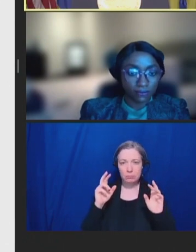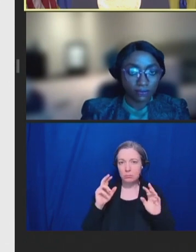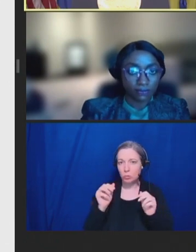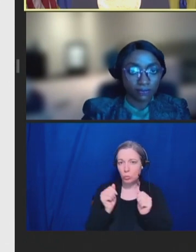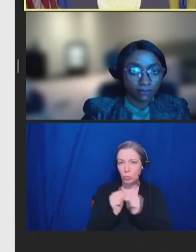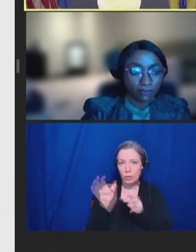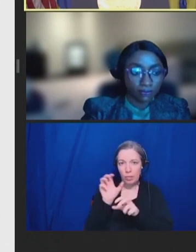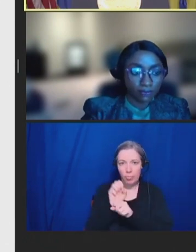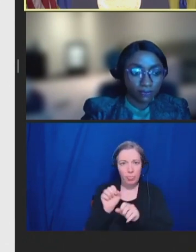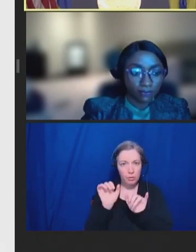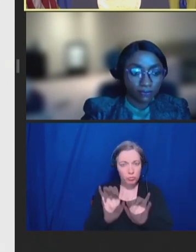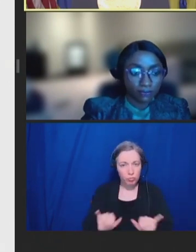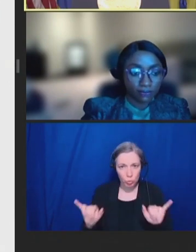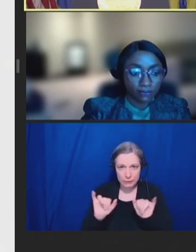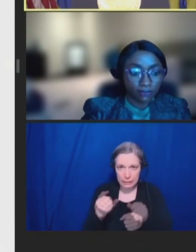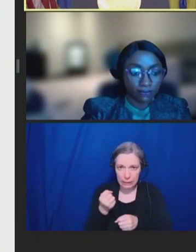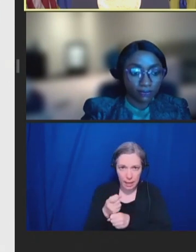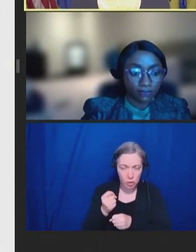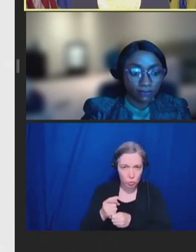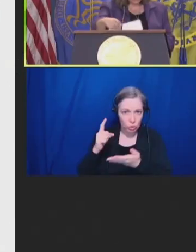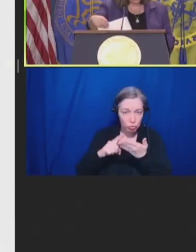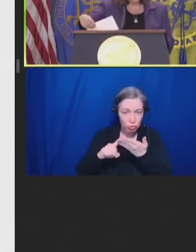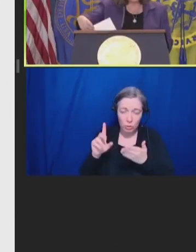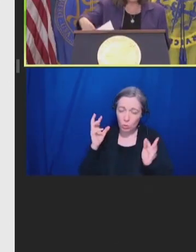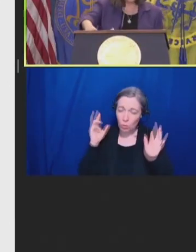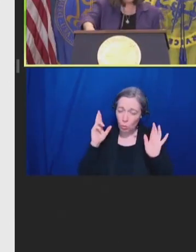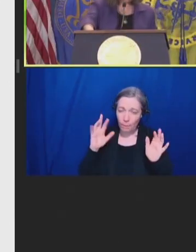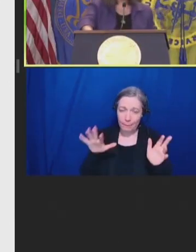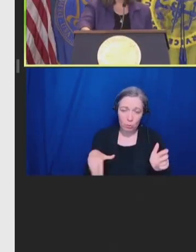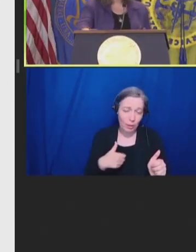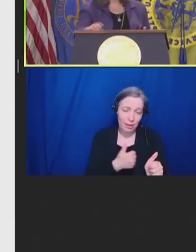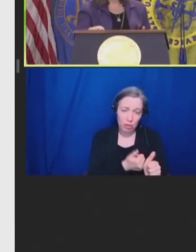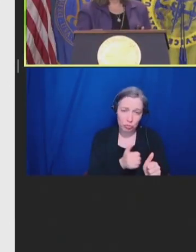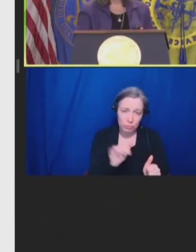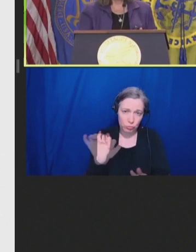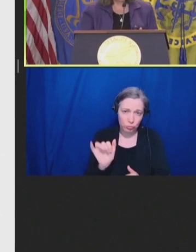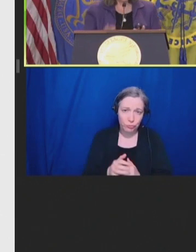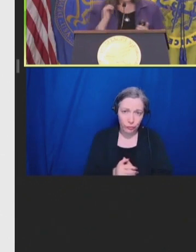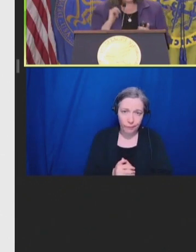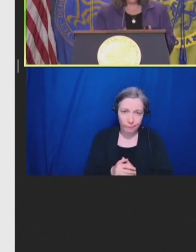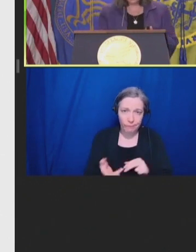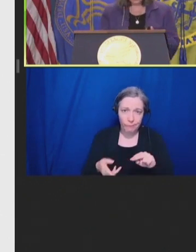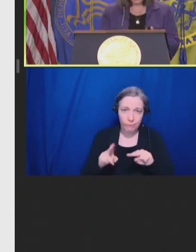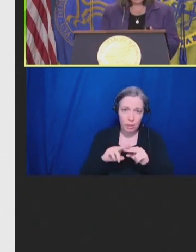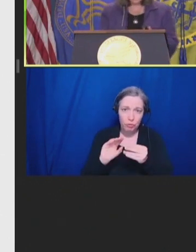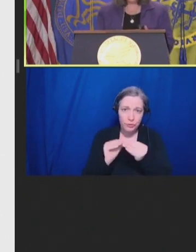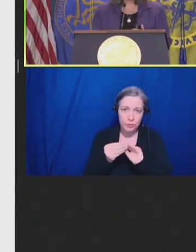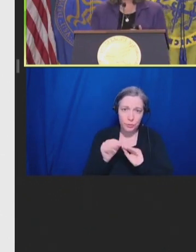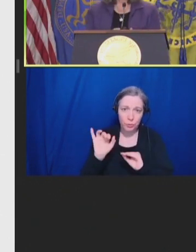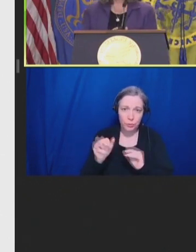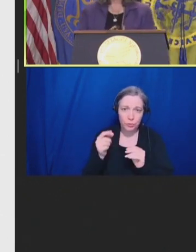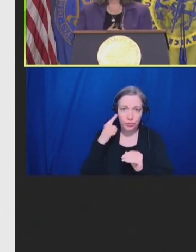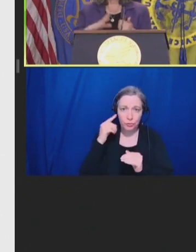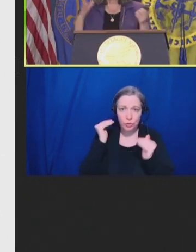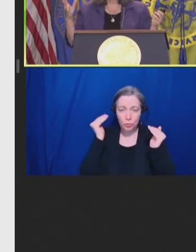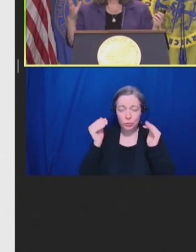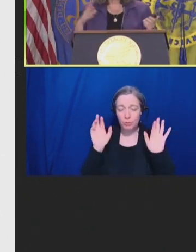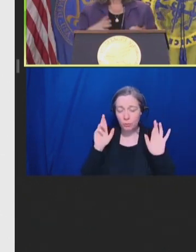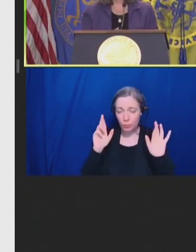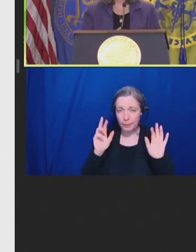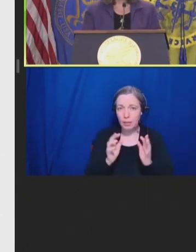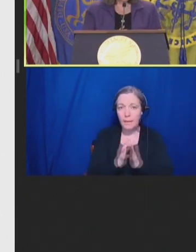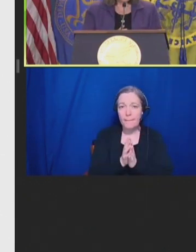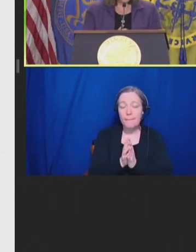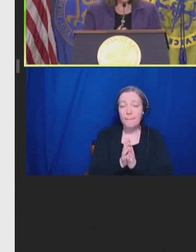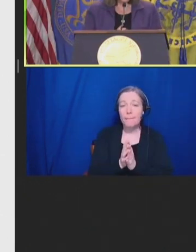just increases in that area. So, just to mention, I think I'm talking to an audience who knows this.